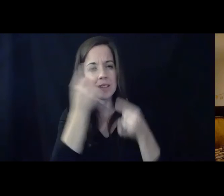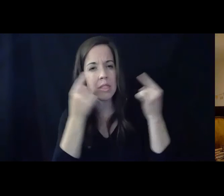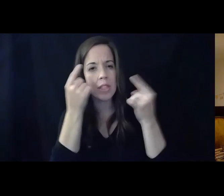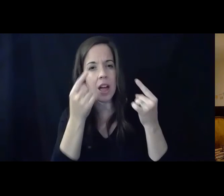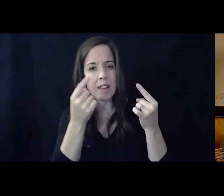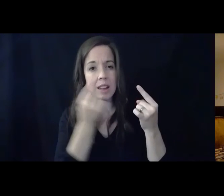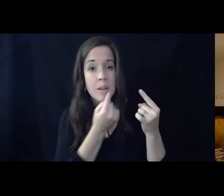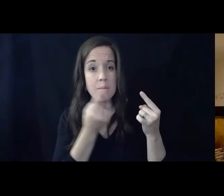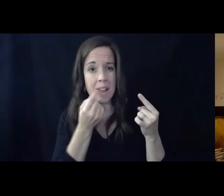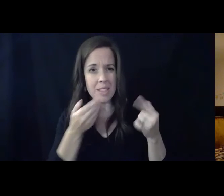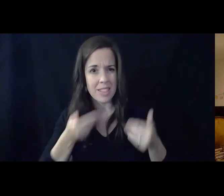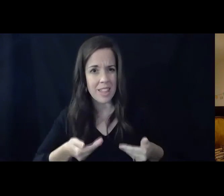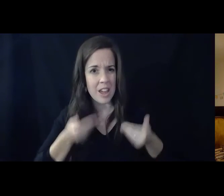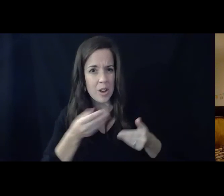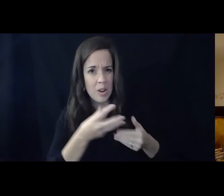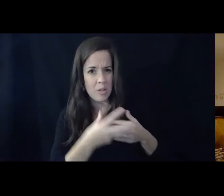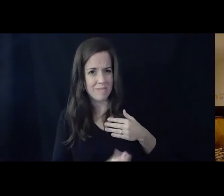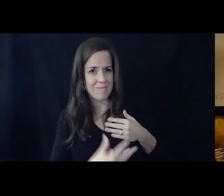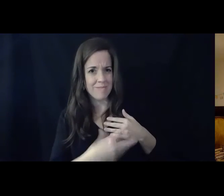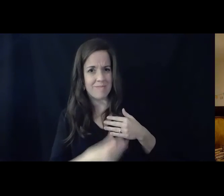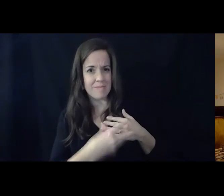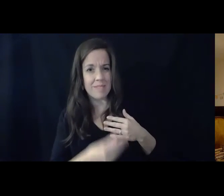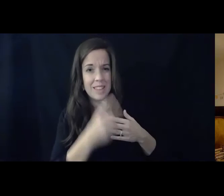rooting, and what could be drawn from me that I didn’t need—what else